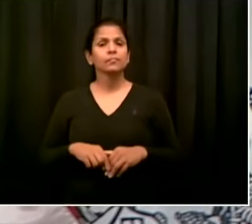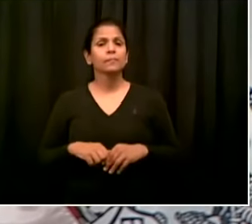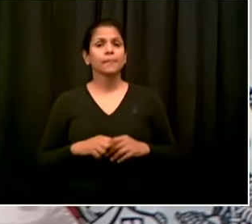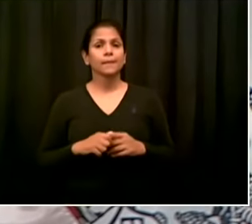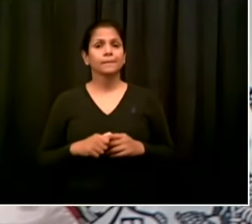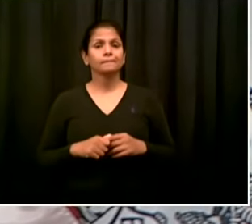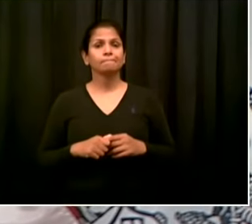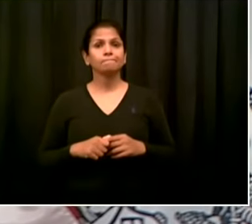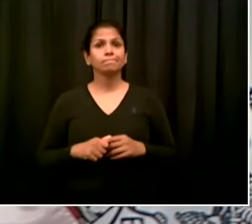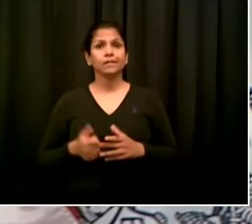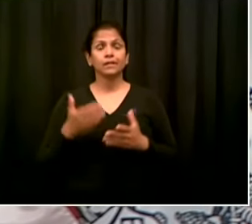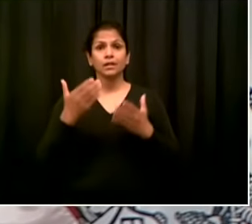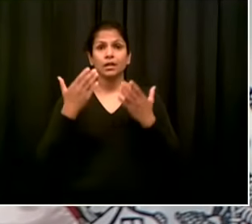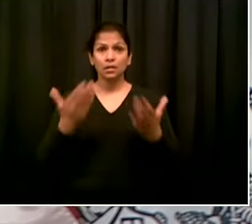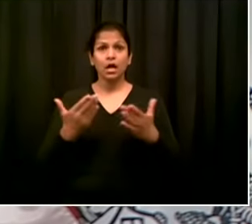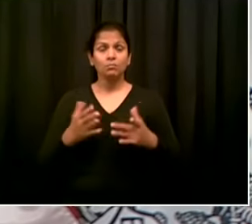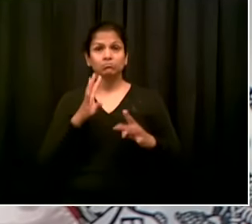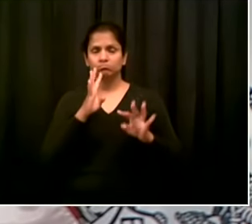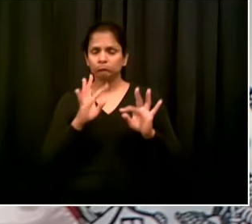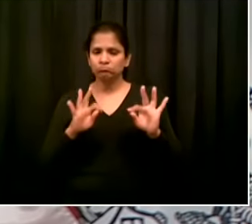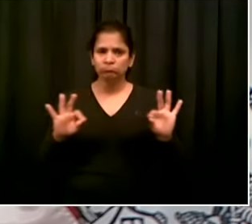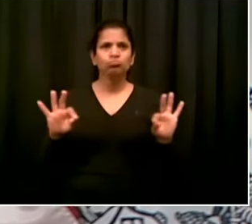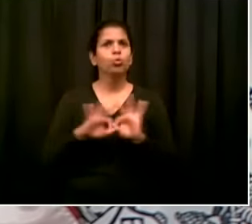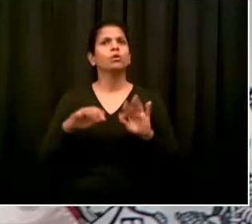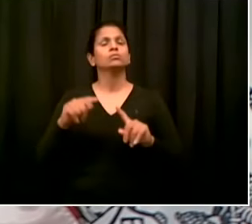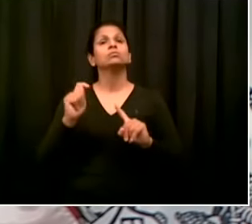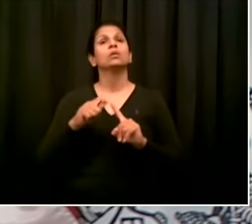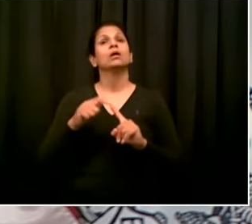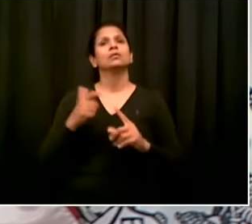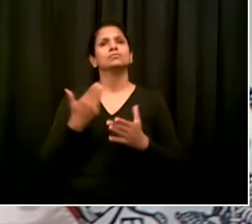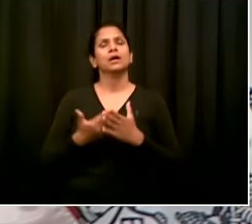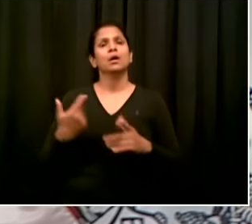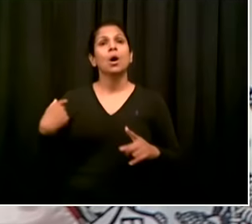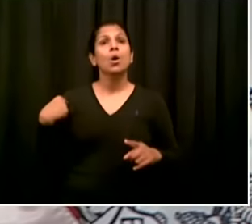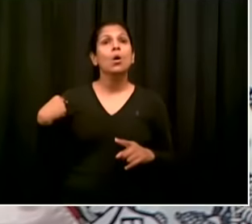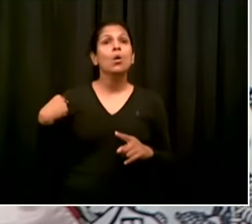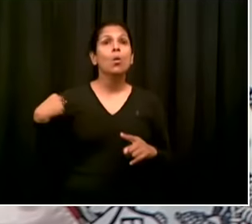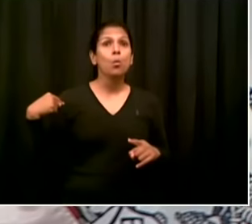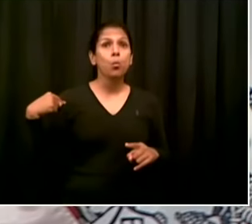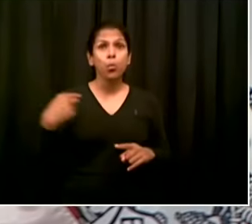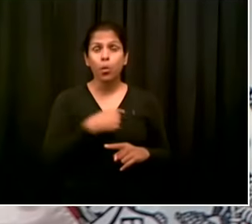HEALTH AND TEST AND TRACE, ALSO SPECIAL ENORFCENTME,